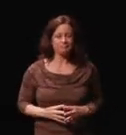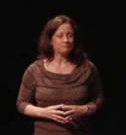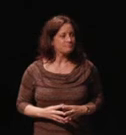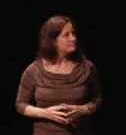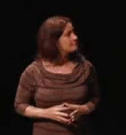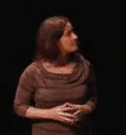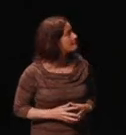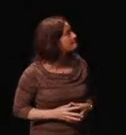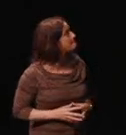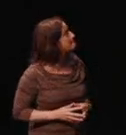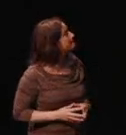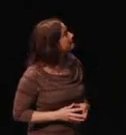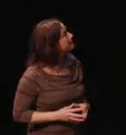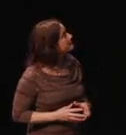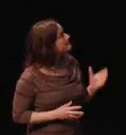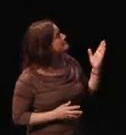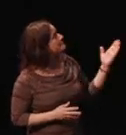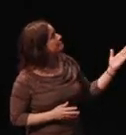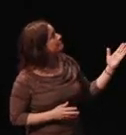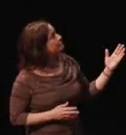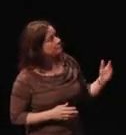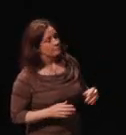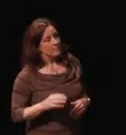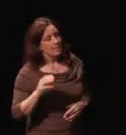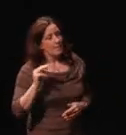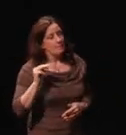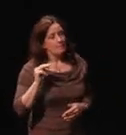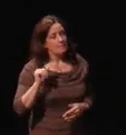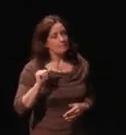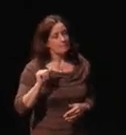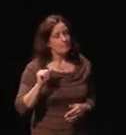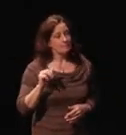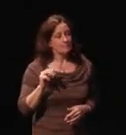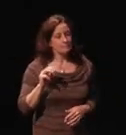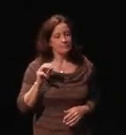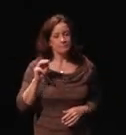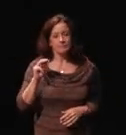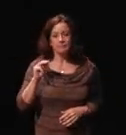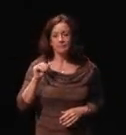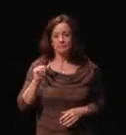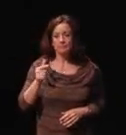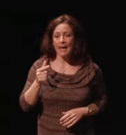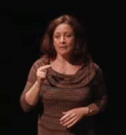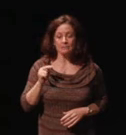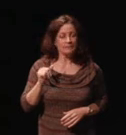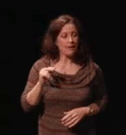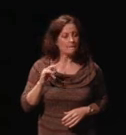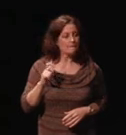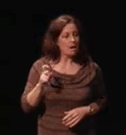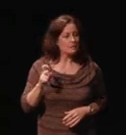This is a Magnavox Odyssey. This picture's from 1973, and this is the